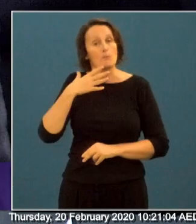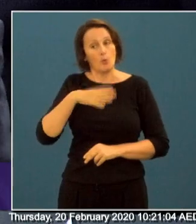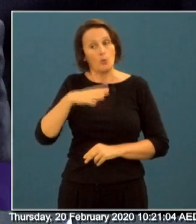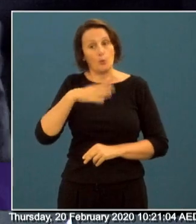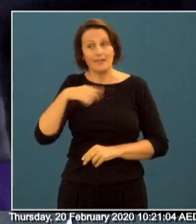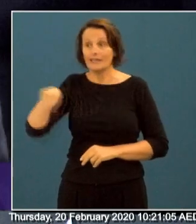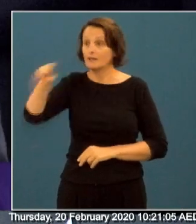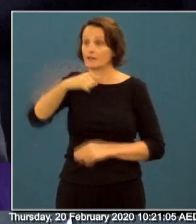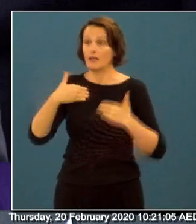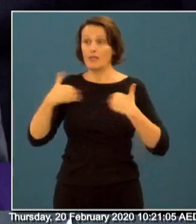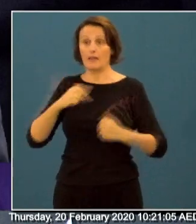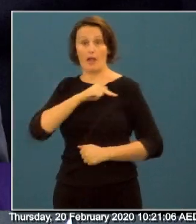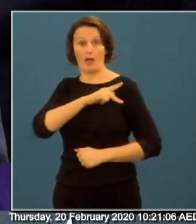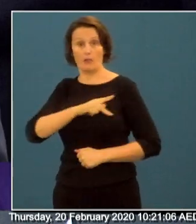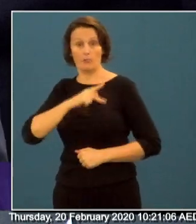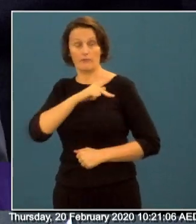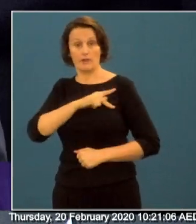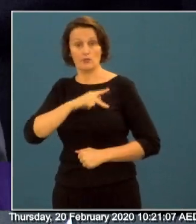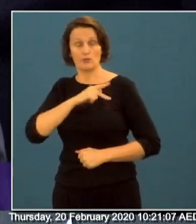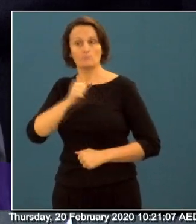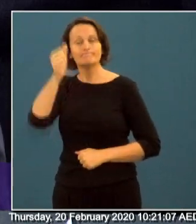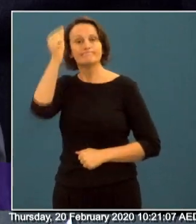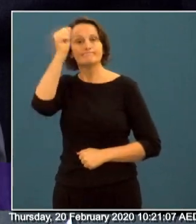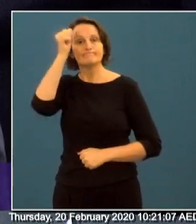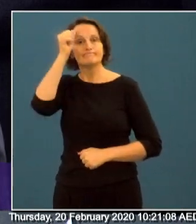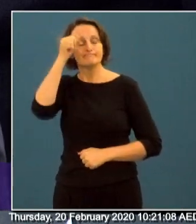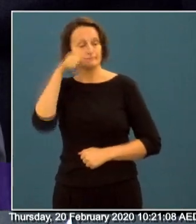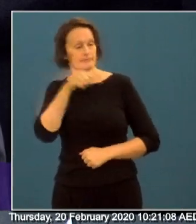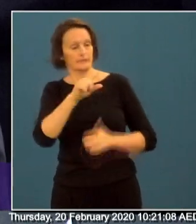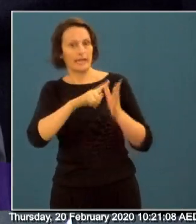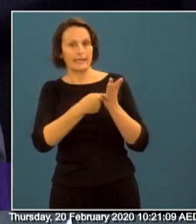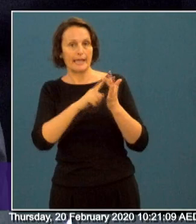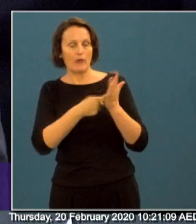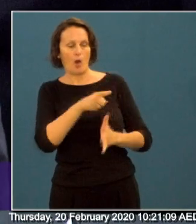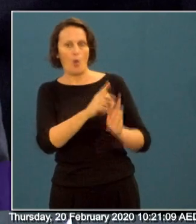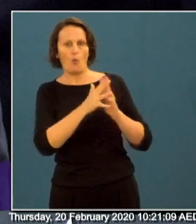of the professionals that the carer has a valuable contribution to make